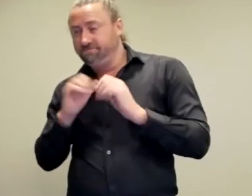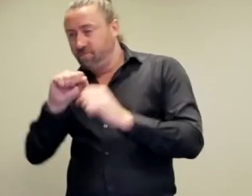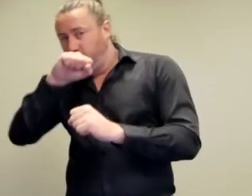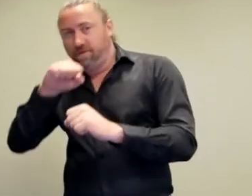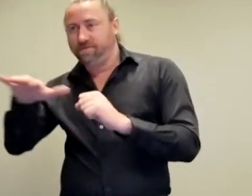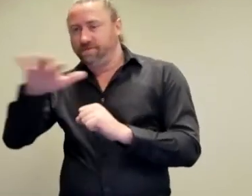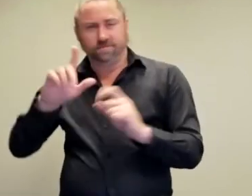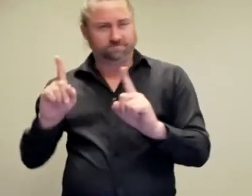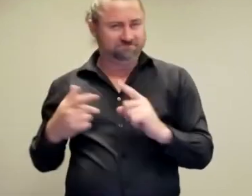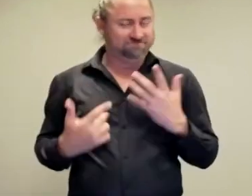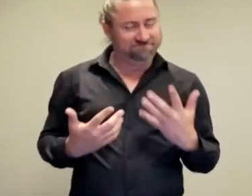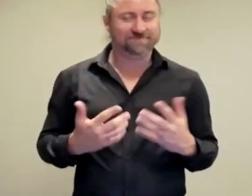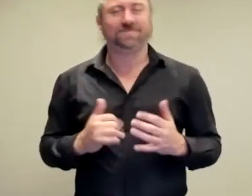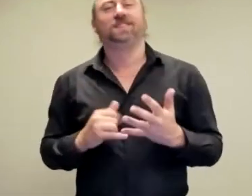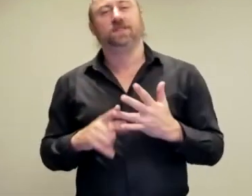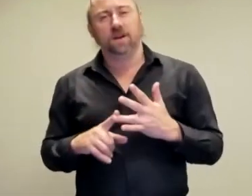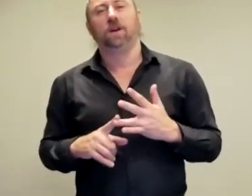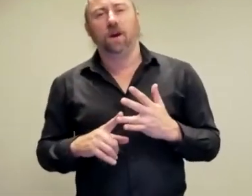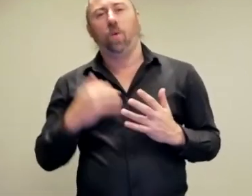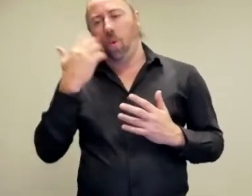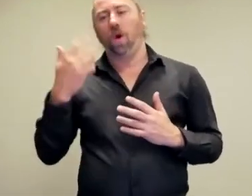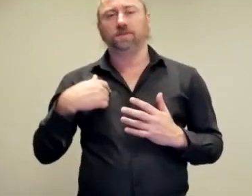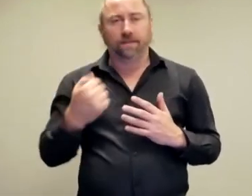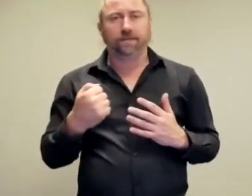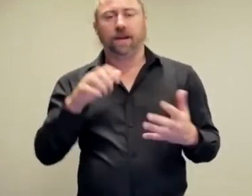and all the time I’m collecting things so